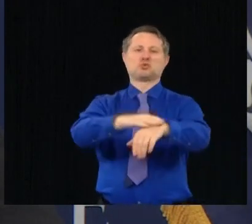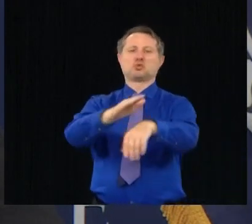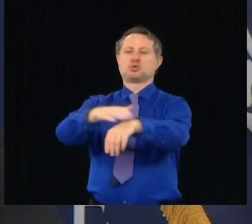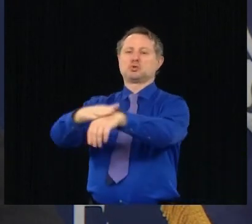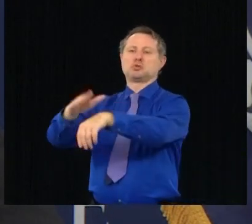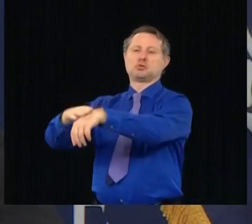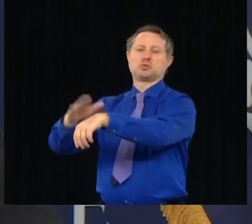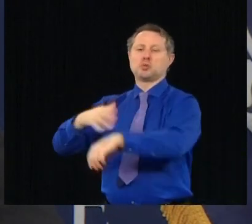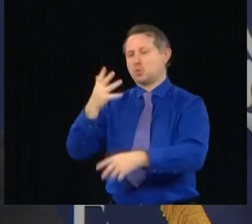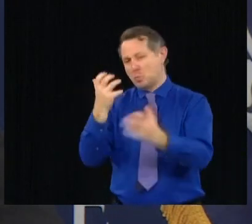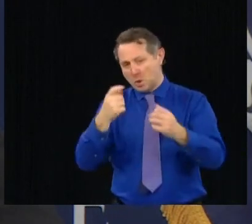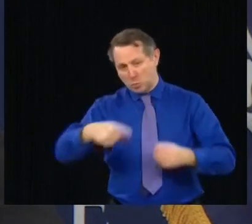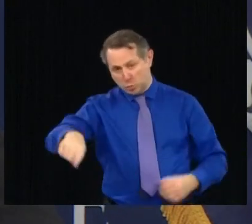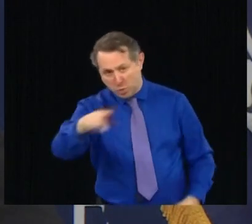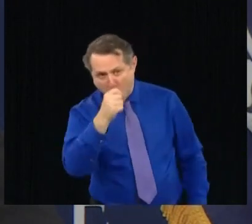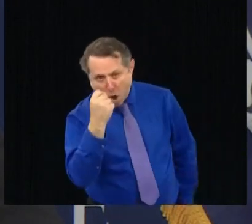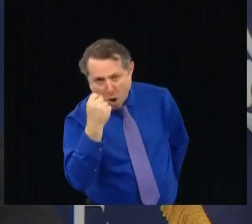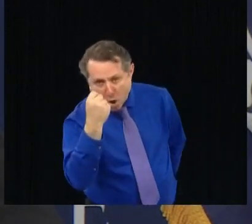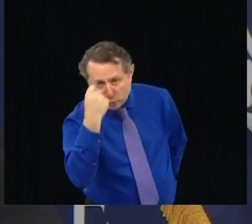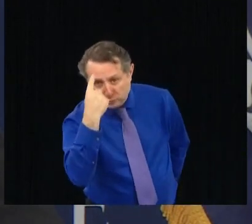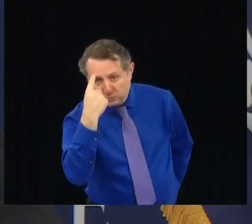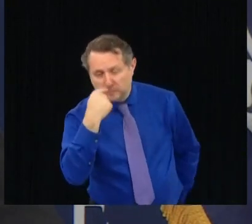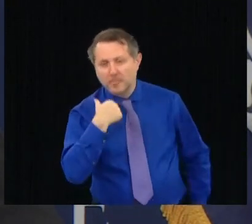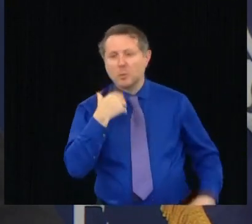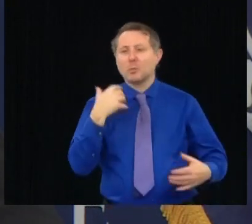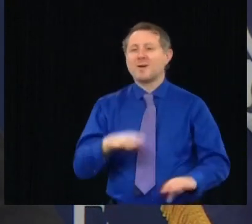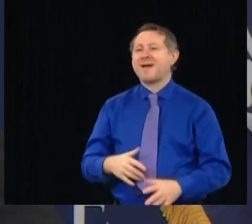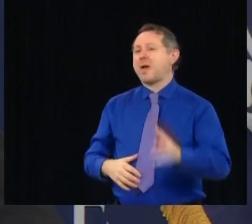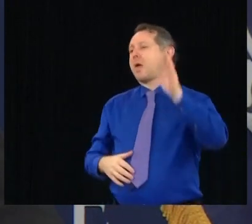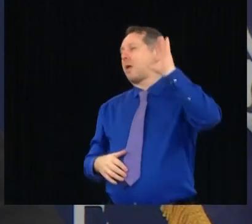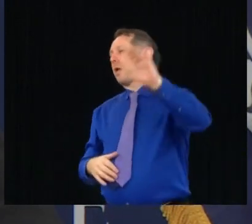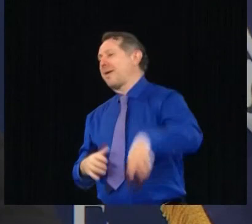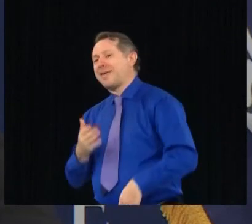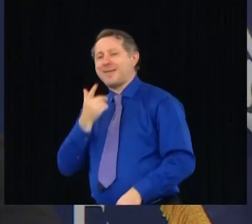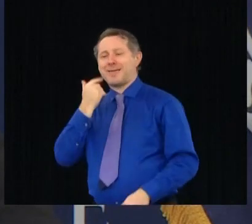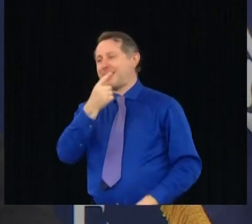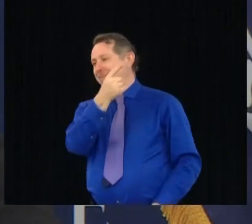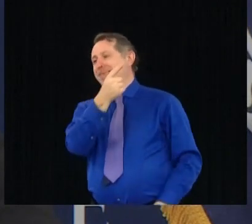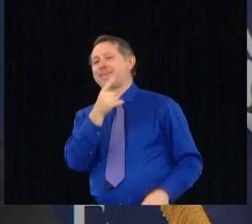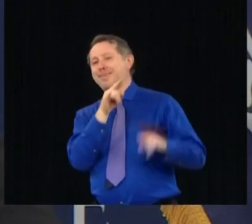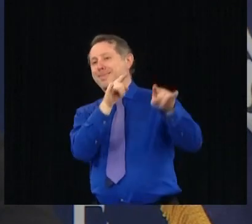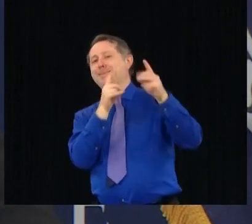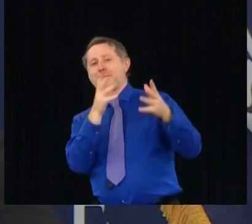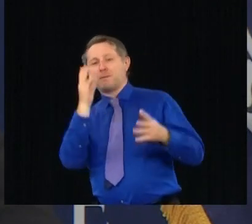WEEKS AND THAT'S WHY I WANT TO DO THIS CAUTION AND I WANT